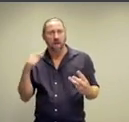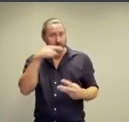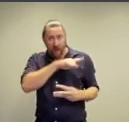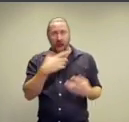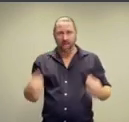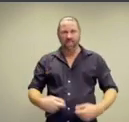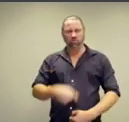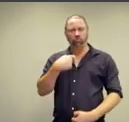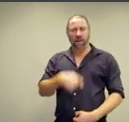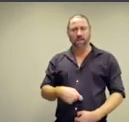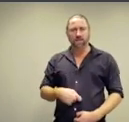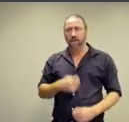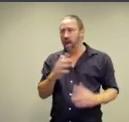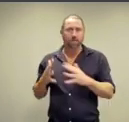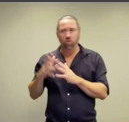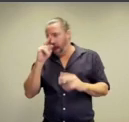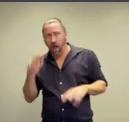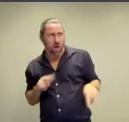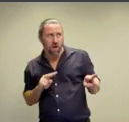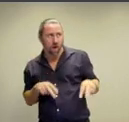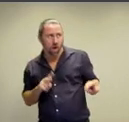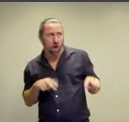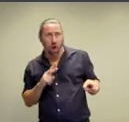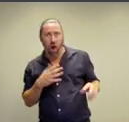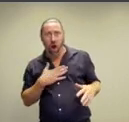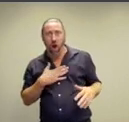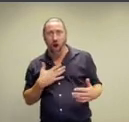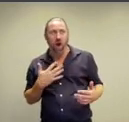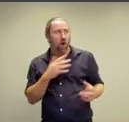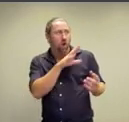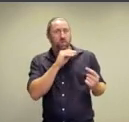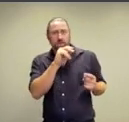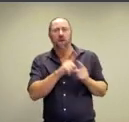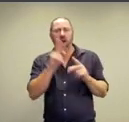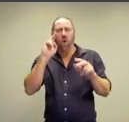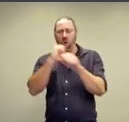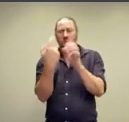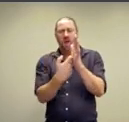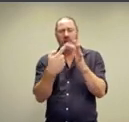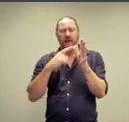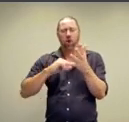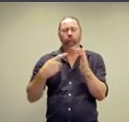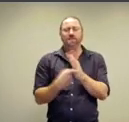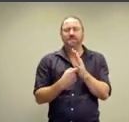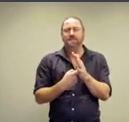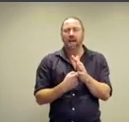popularization of leather jackets in American youth, one of the subcultures that shot off from that